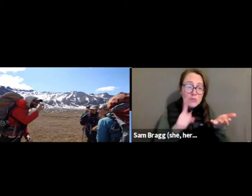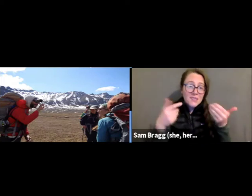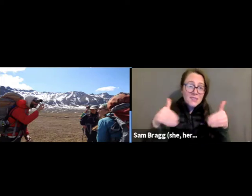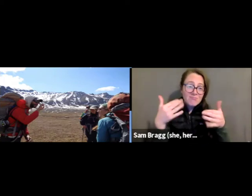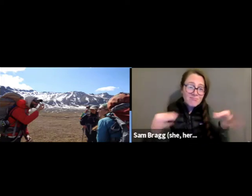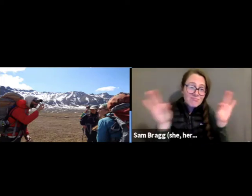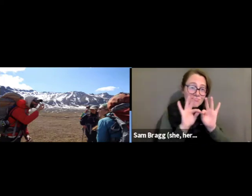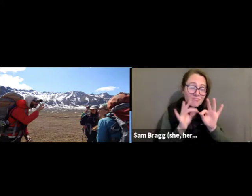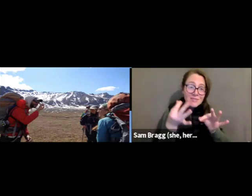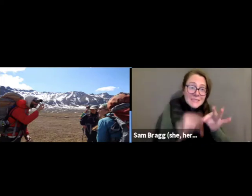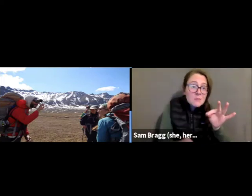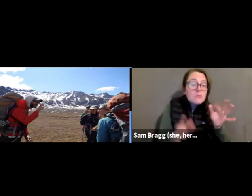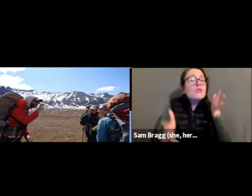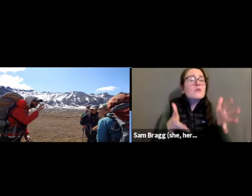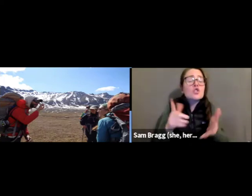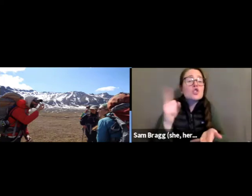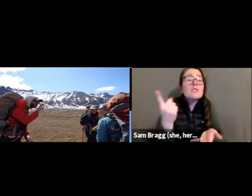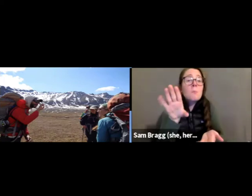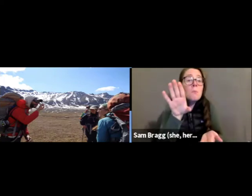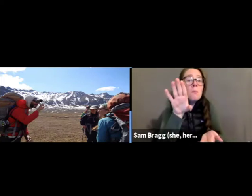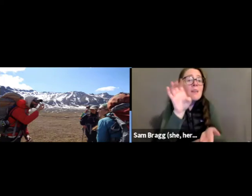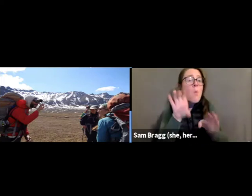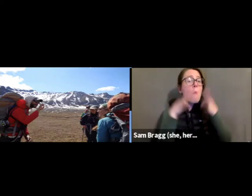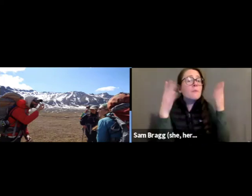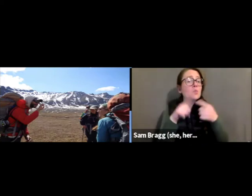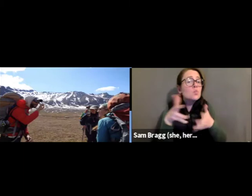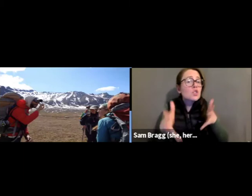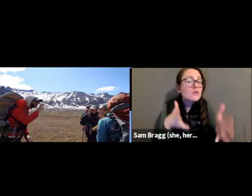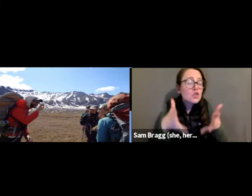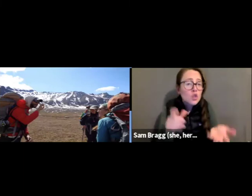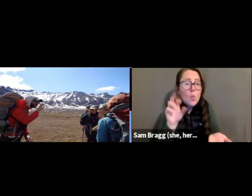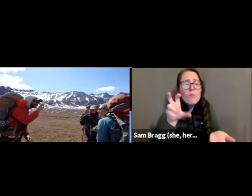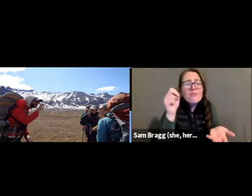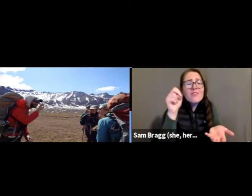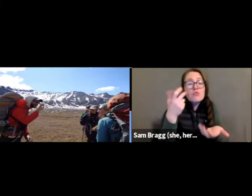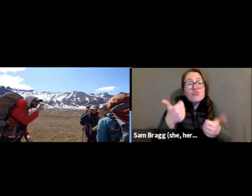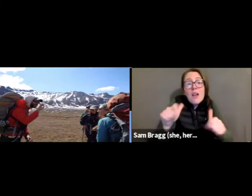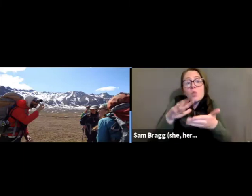simple gestures are so important to language even simple gestures that you can be open to